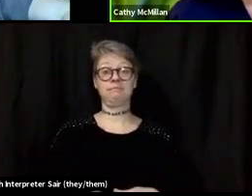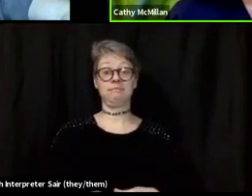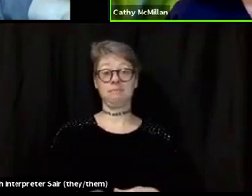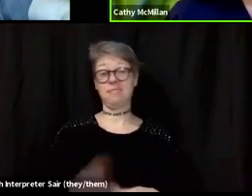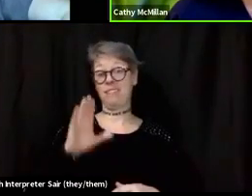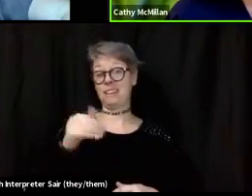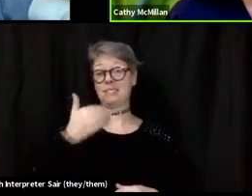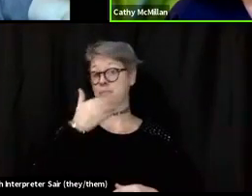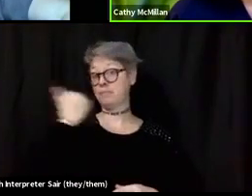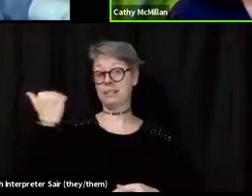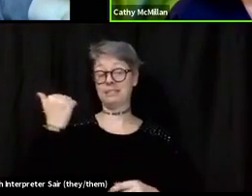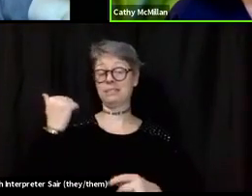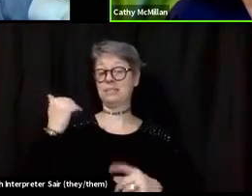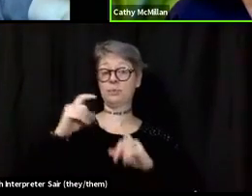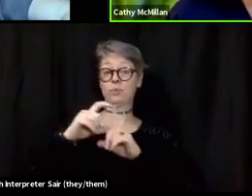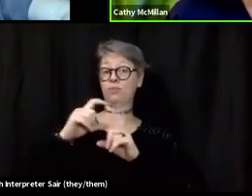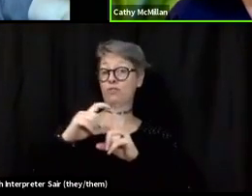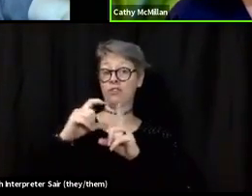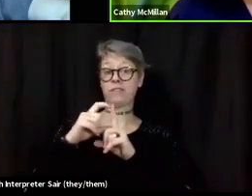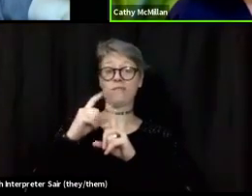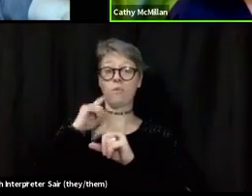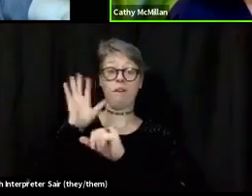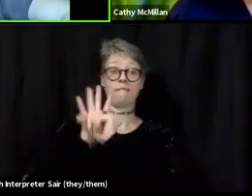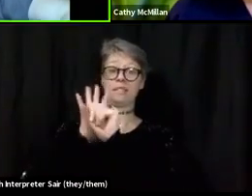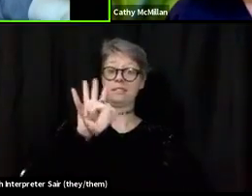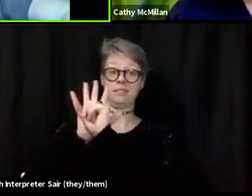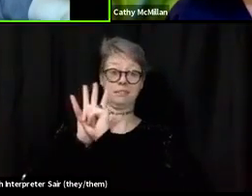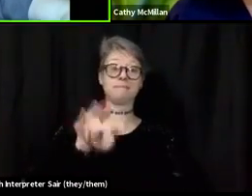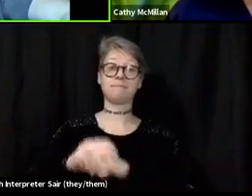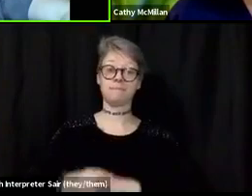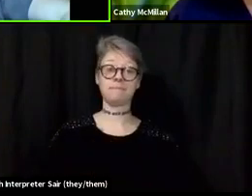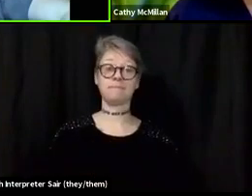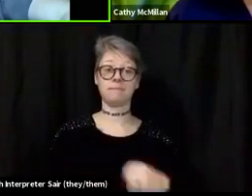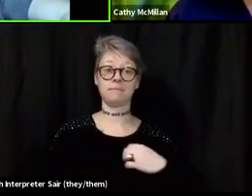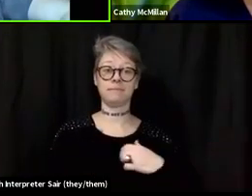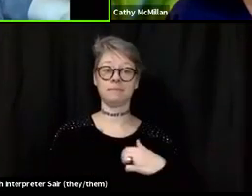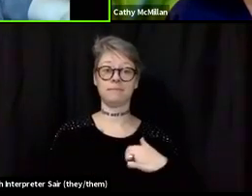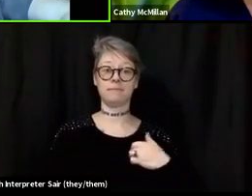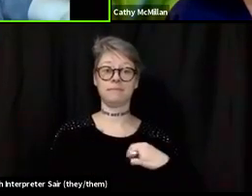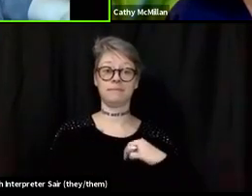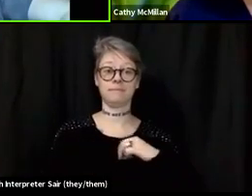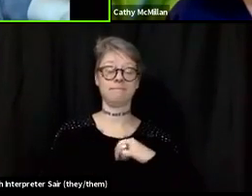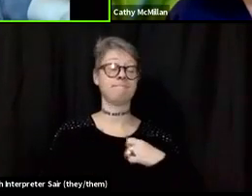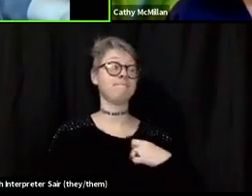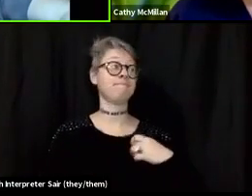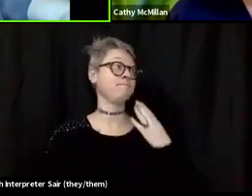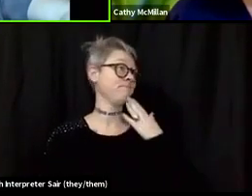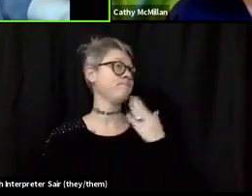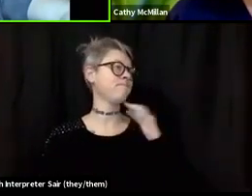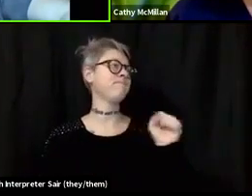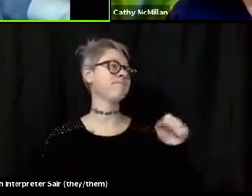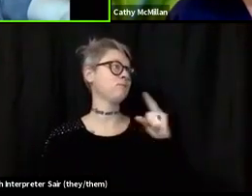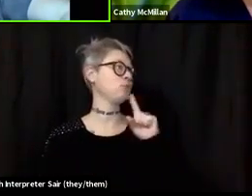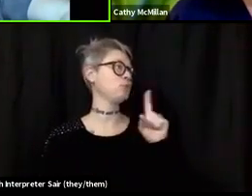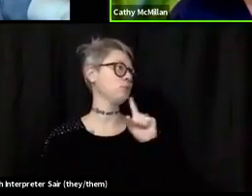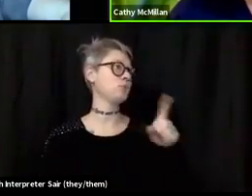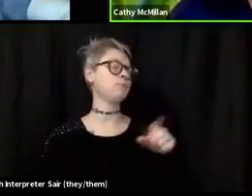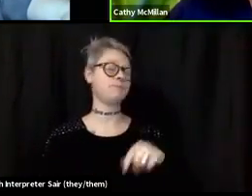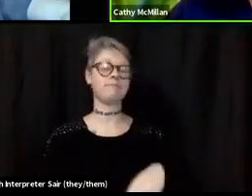that is your most. valuable advice valuable advocacy tool. Thank you, Cathy Yeah yeah it you, Cathy Yeah, yeah, exactly